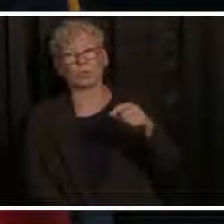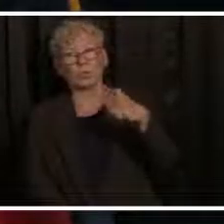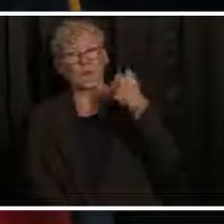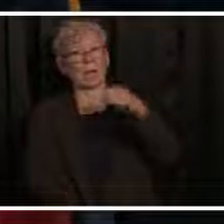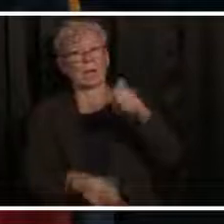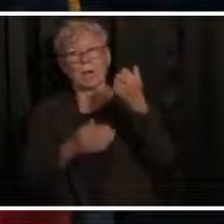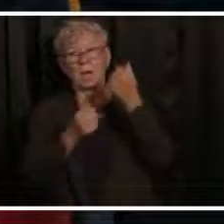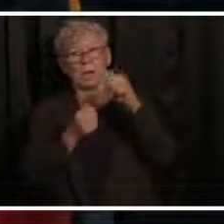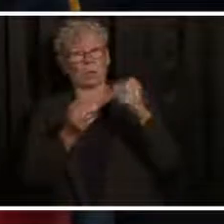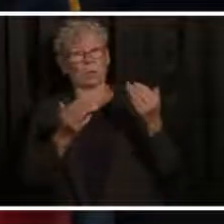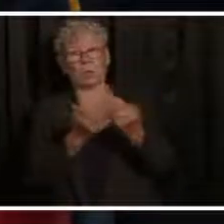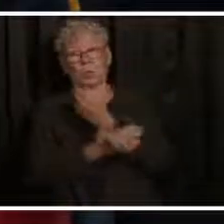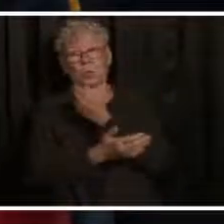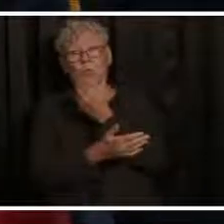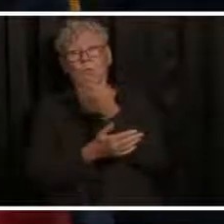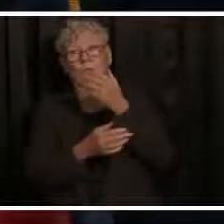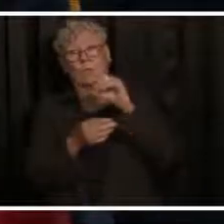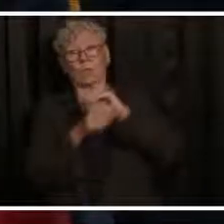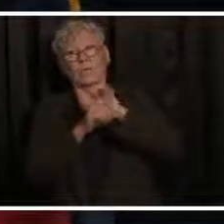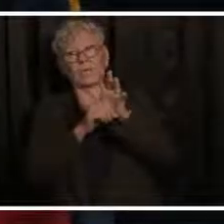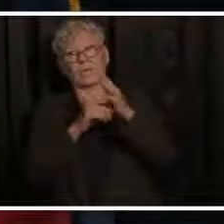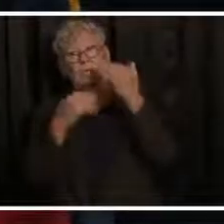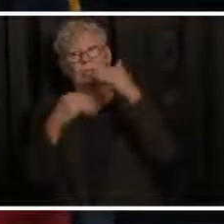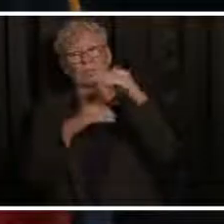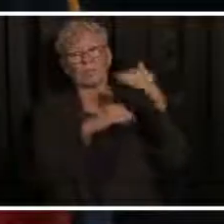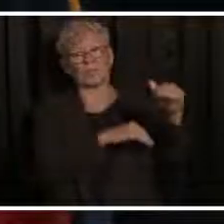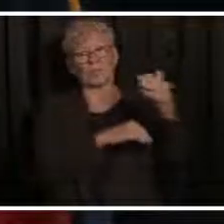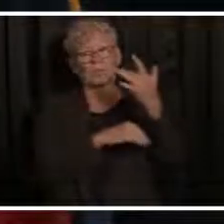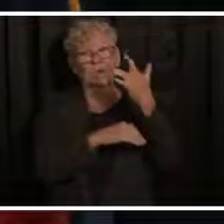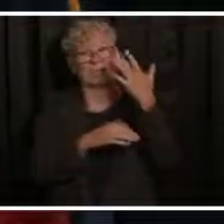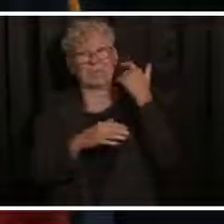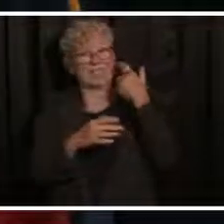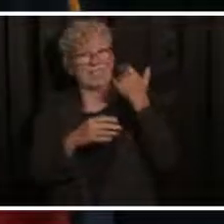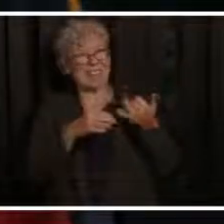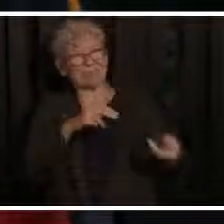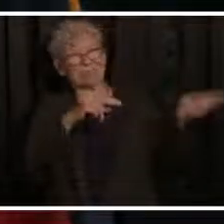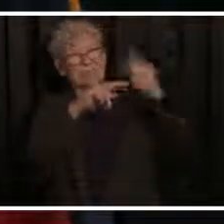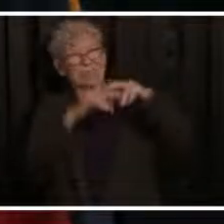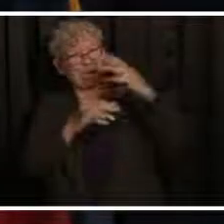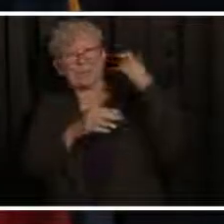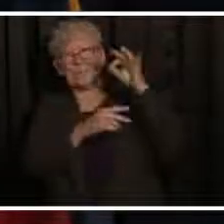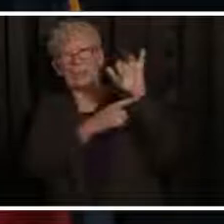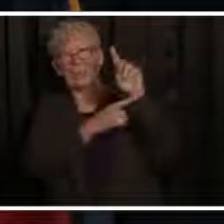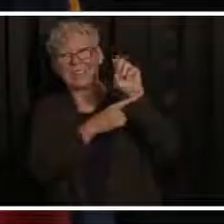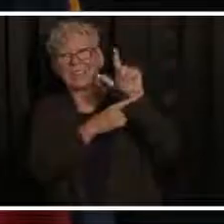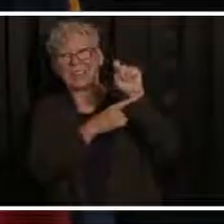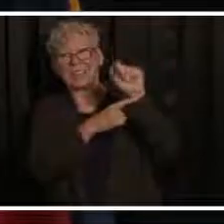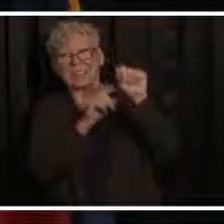by the state given the staggering vaccination rates and the increase of the Delta area? So, yeah. so, you know,